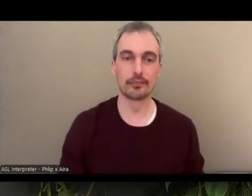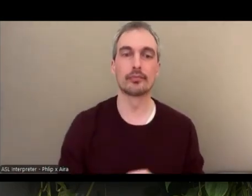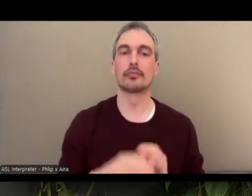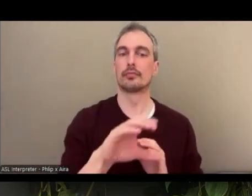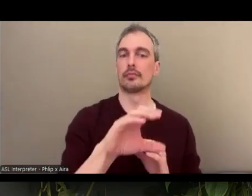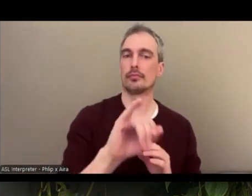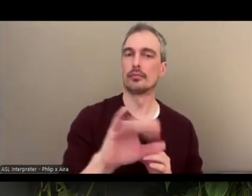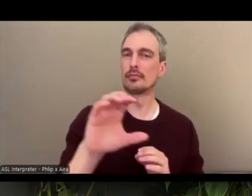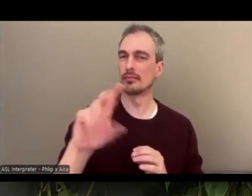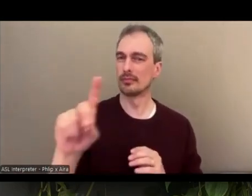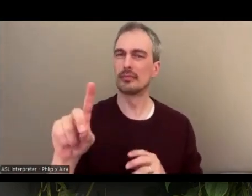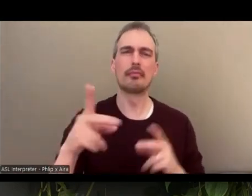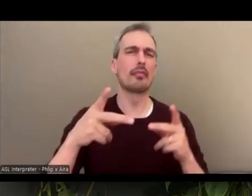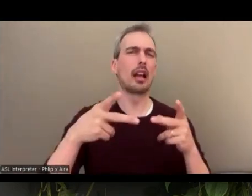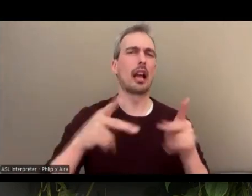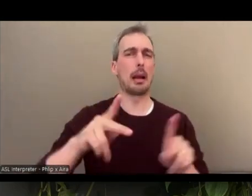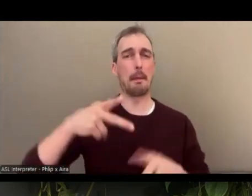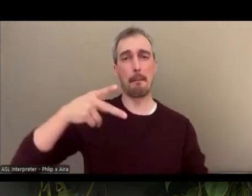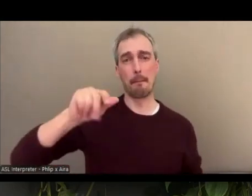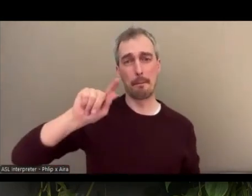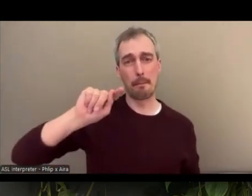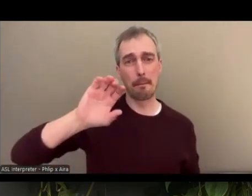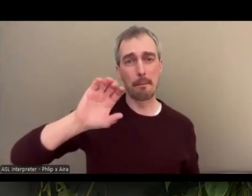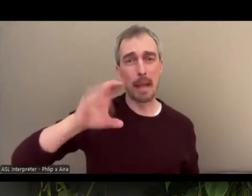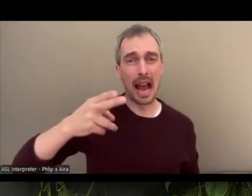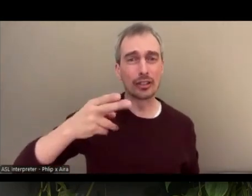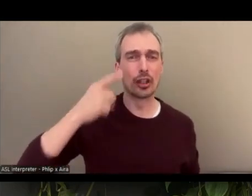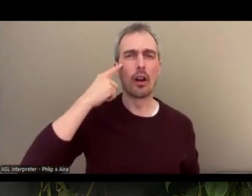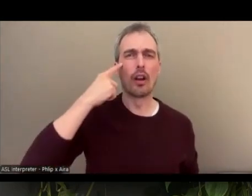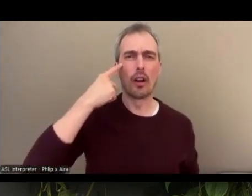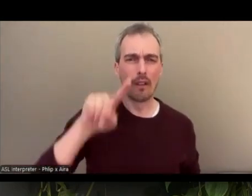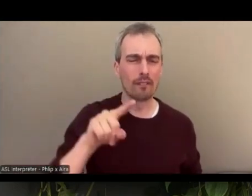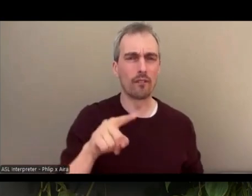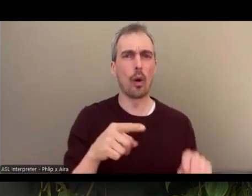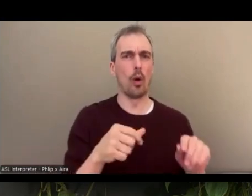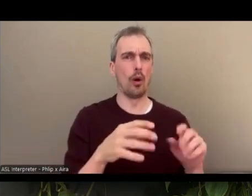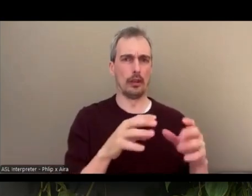to isolate system components, and high confidence deployment to production,